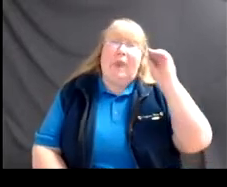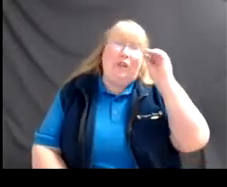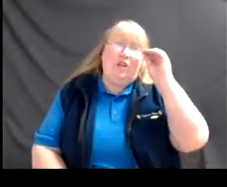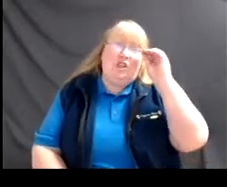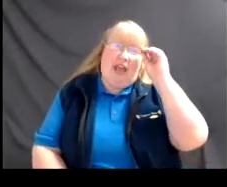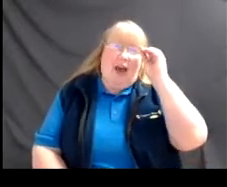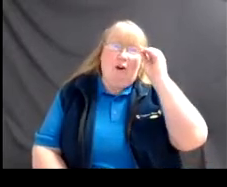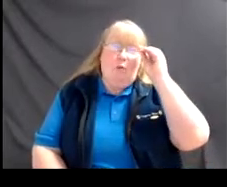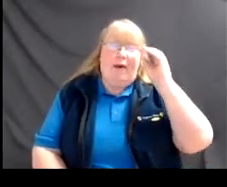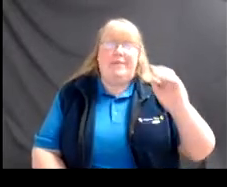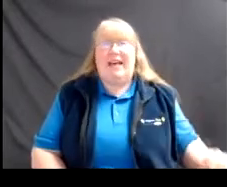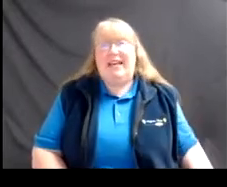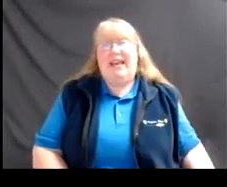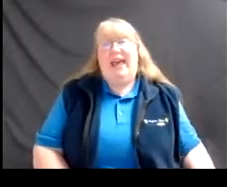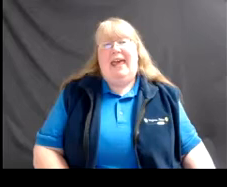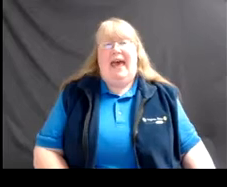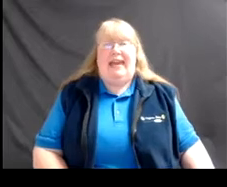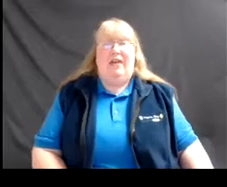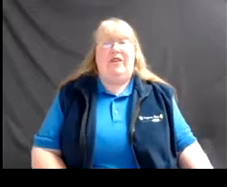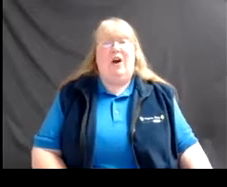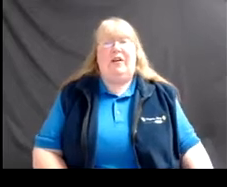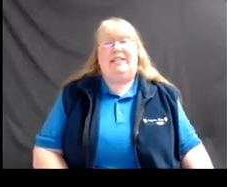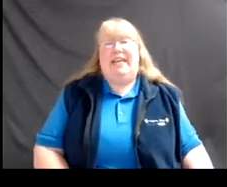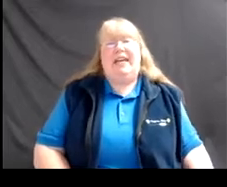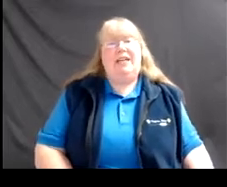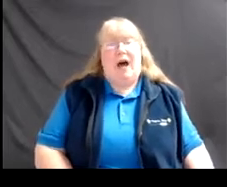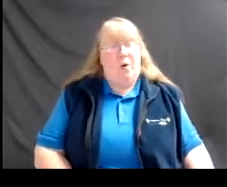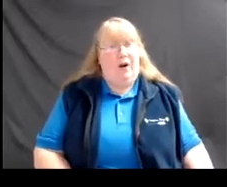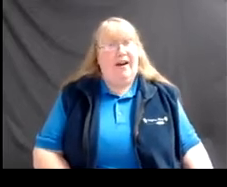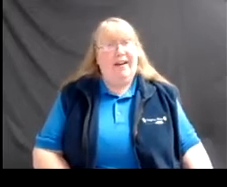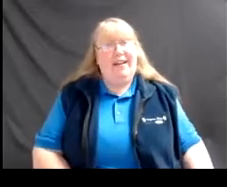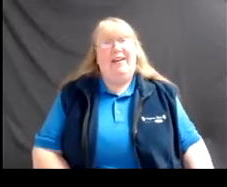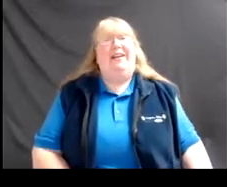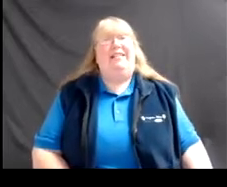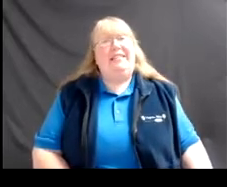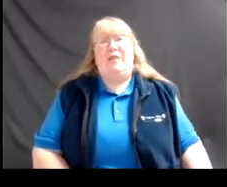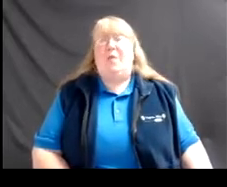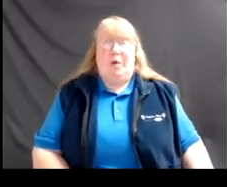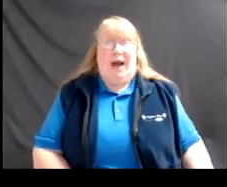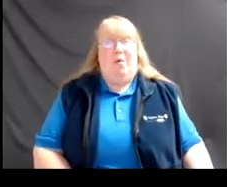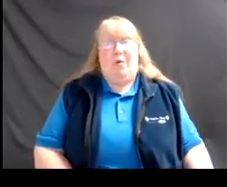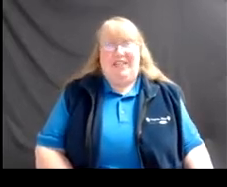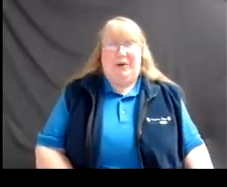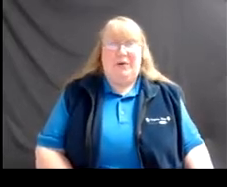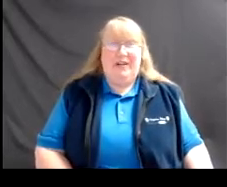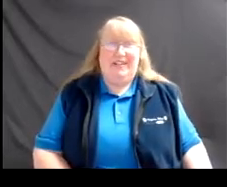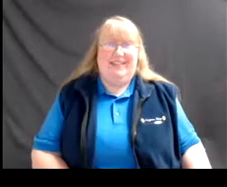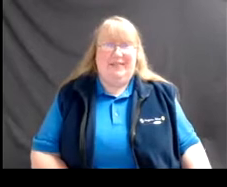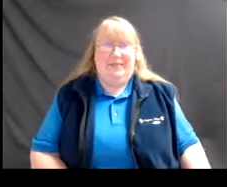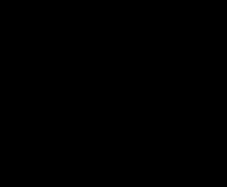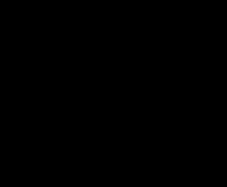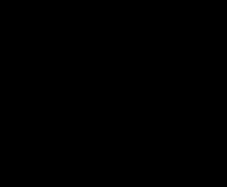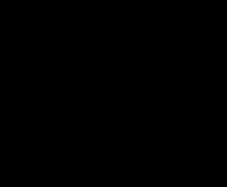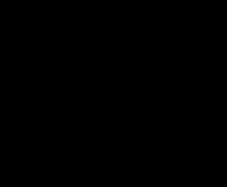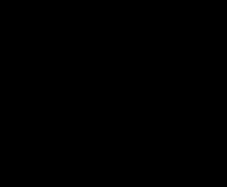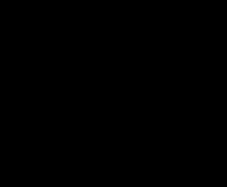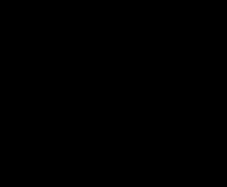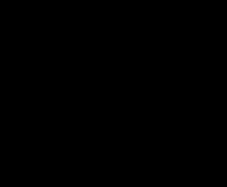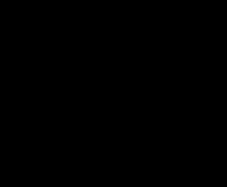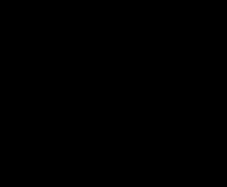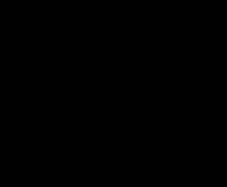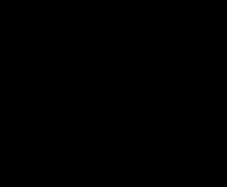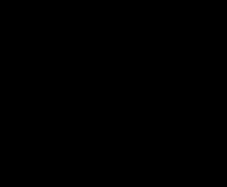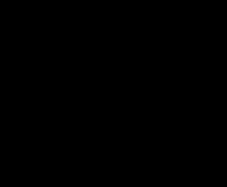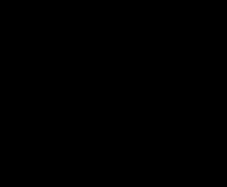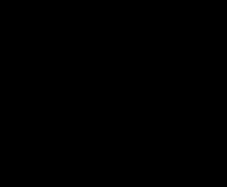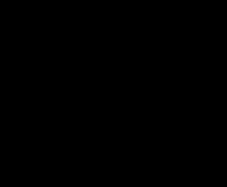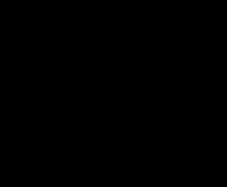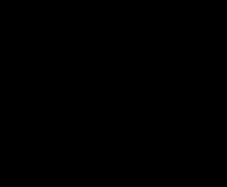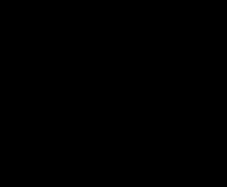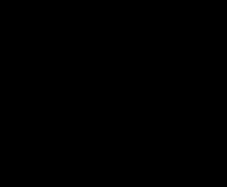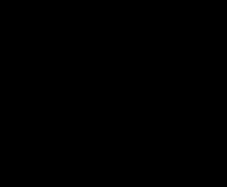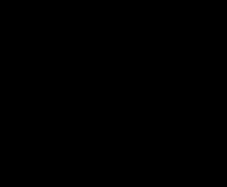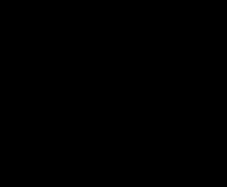You can check out our website, at NVRC.org to see more about what we do.